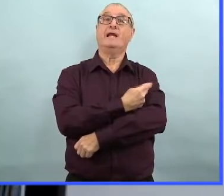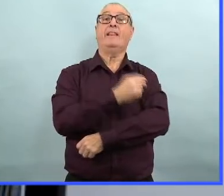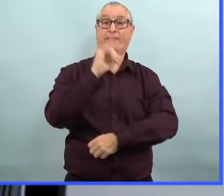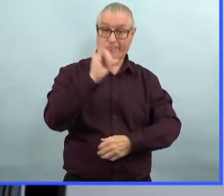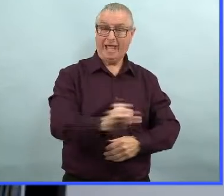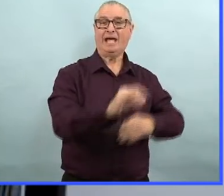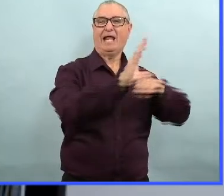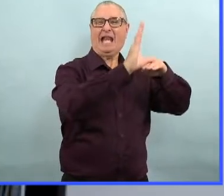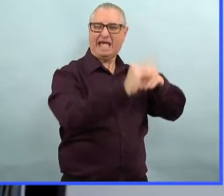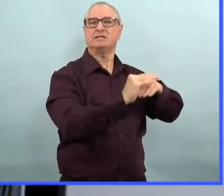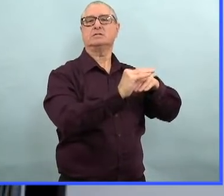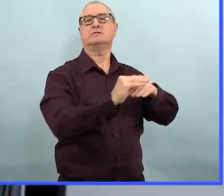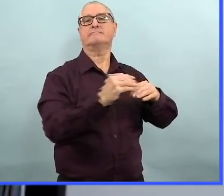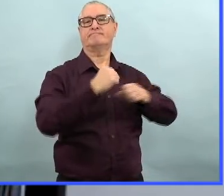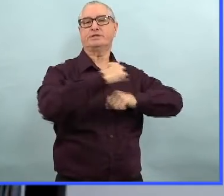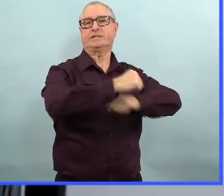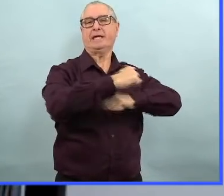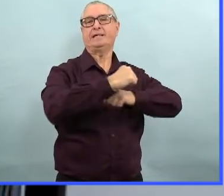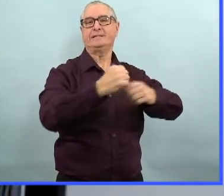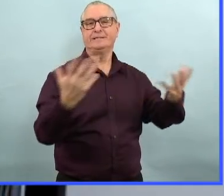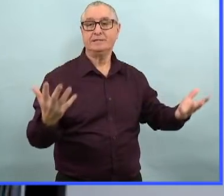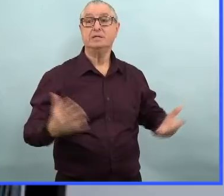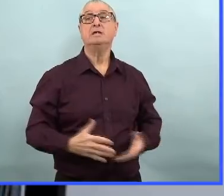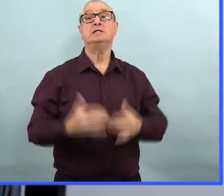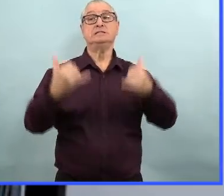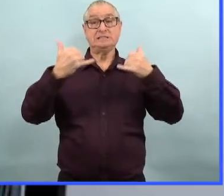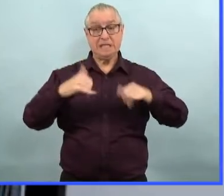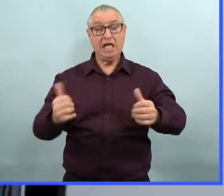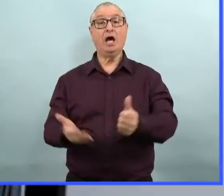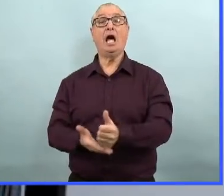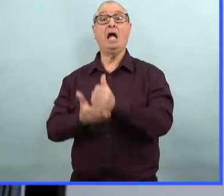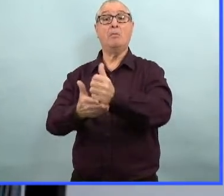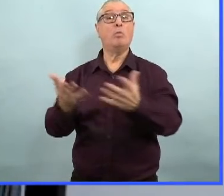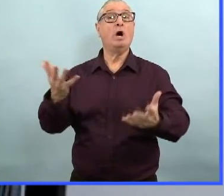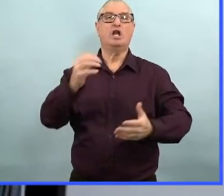really the goal you know we wouldn't be doing all of these public health orders